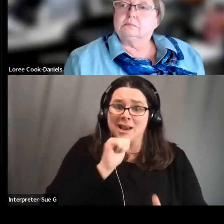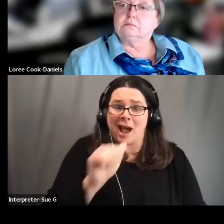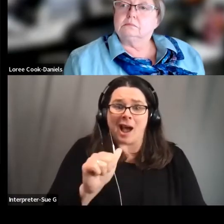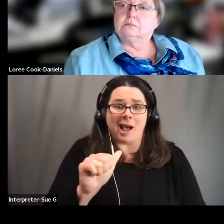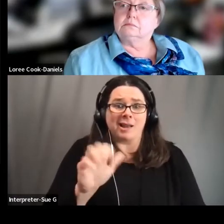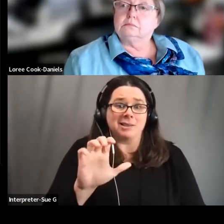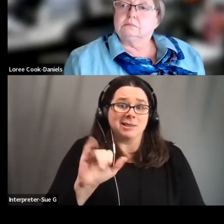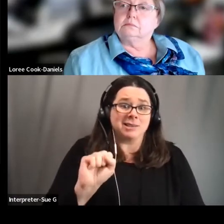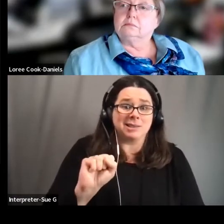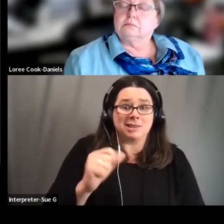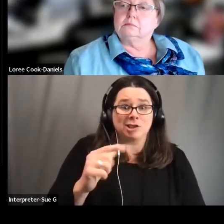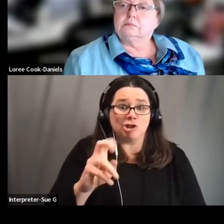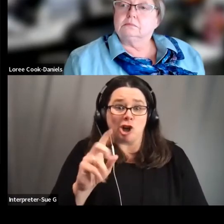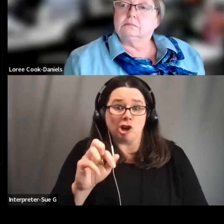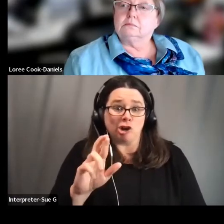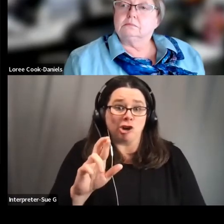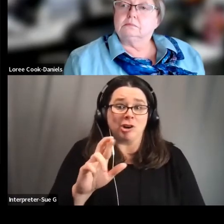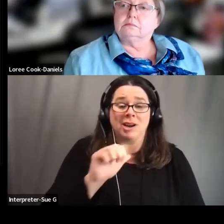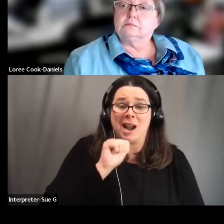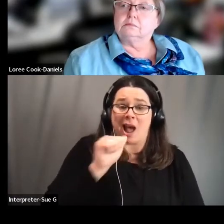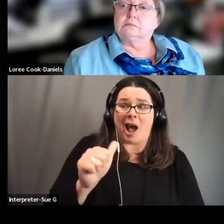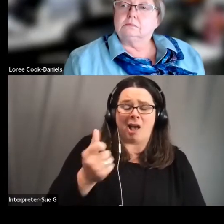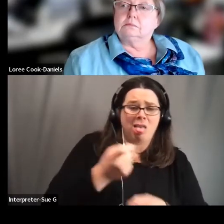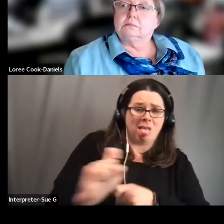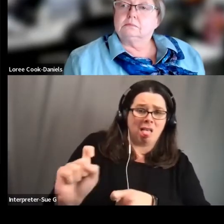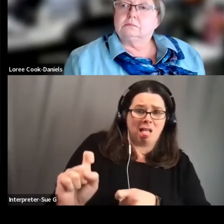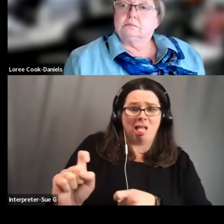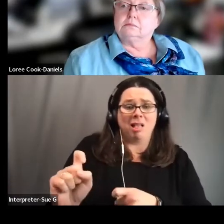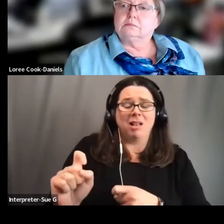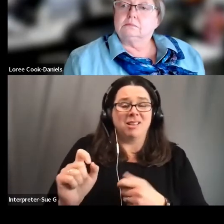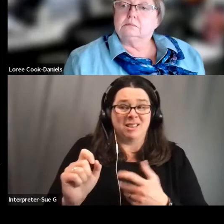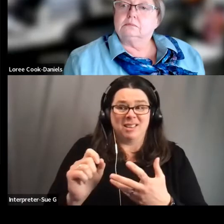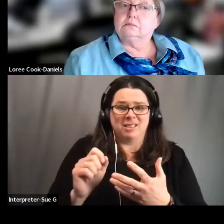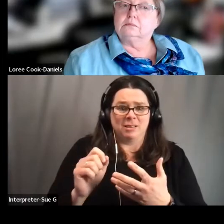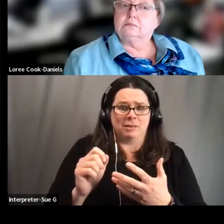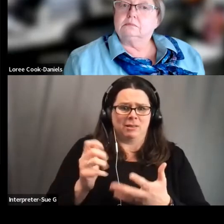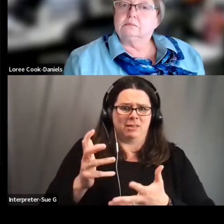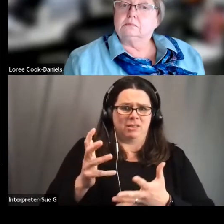not being being mistreated. The health community, healthcare, they didn't get that.